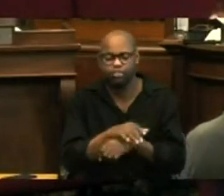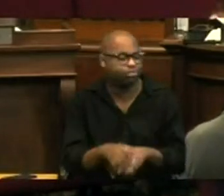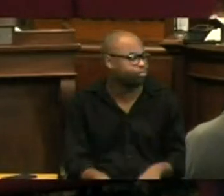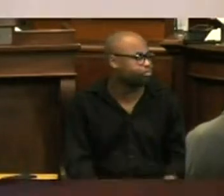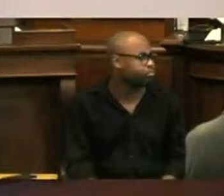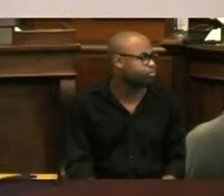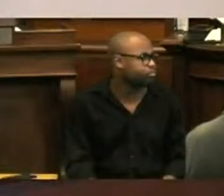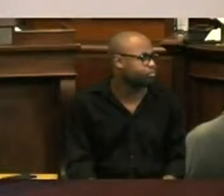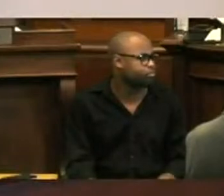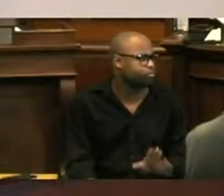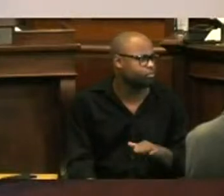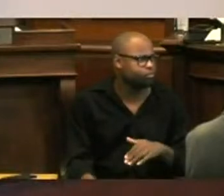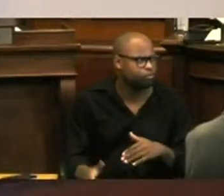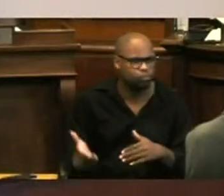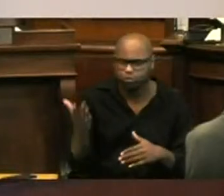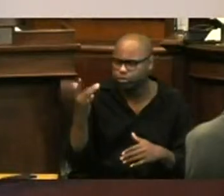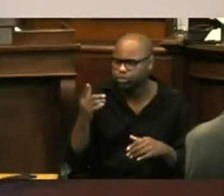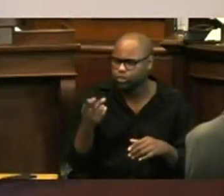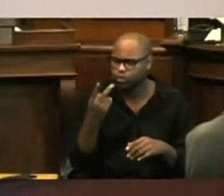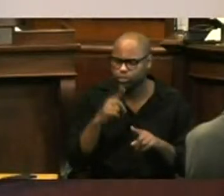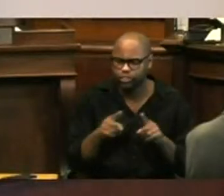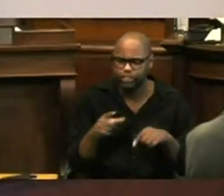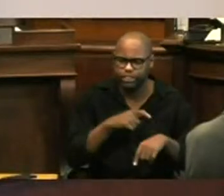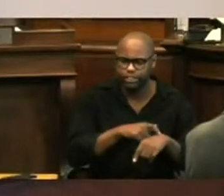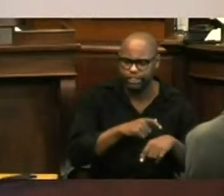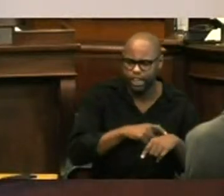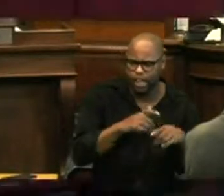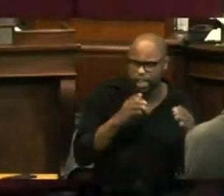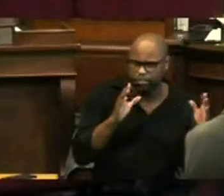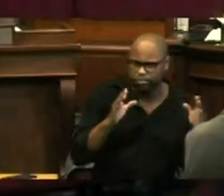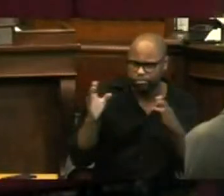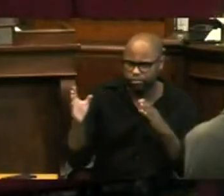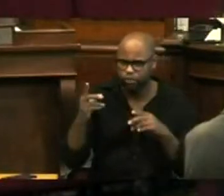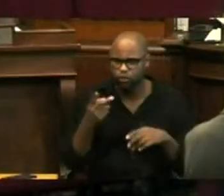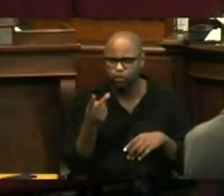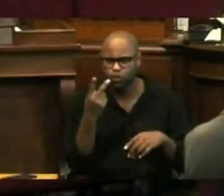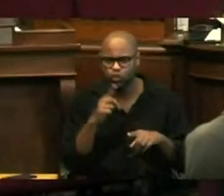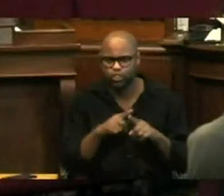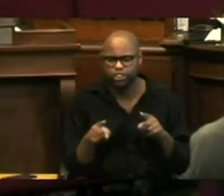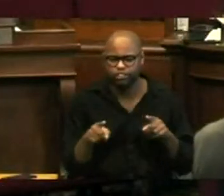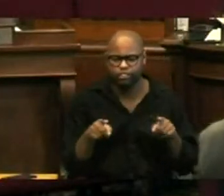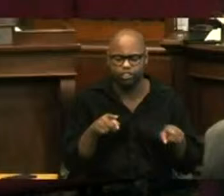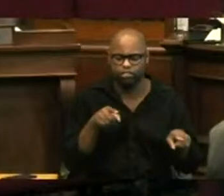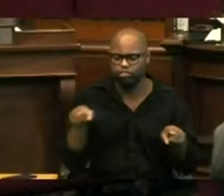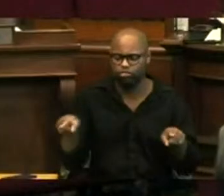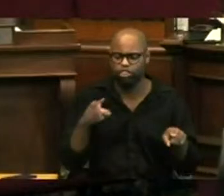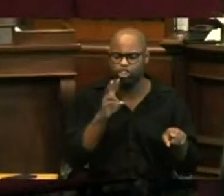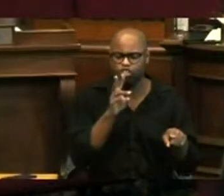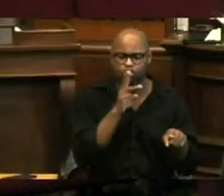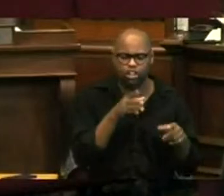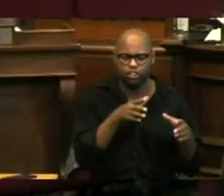interferes with not covering storage. So why why are the two